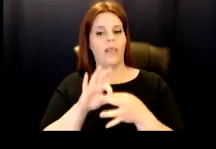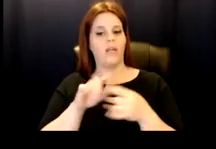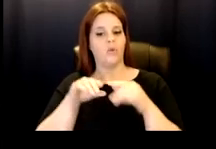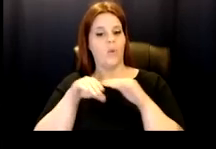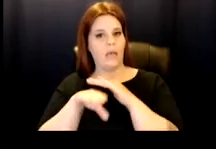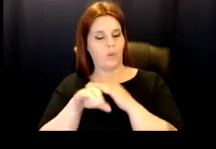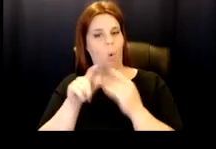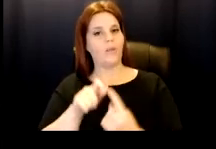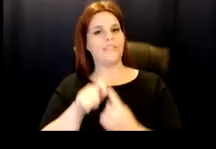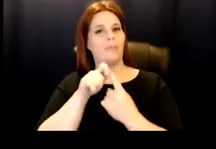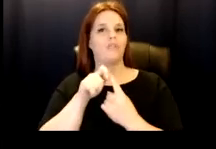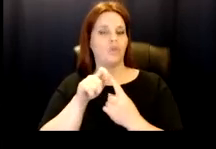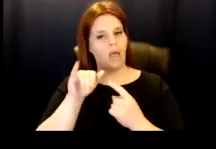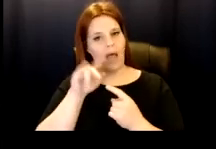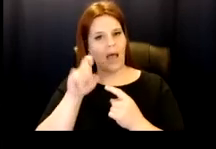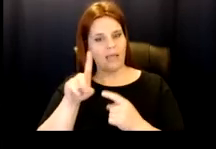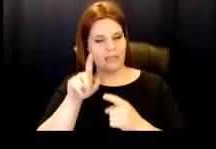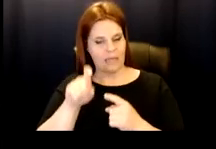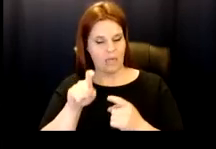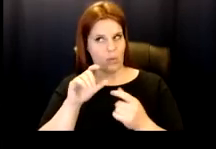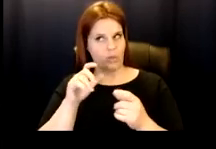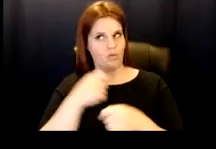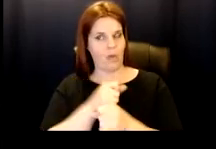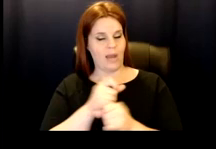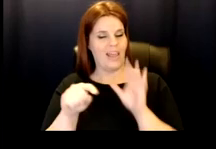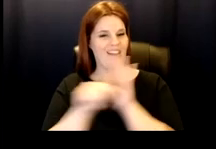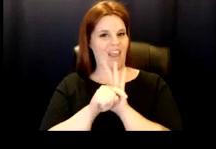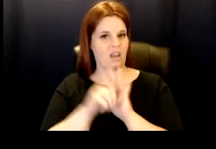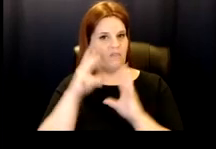needs which created a negative experience for people with disabilities.